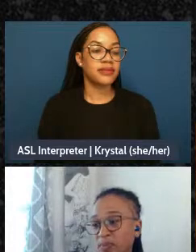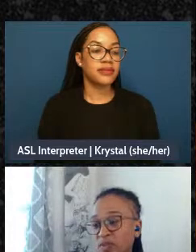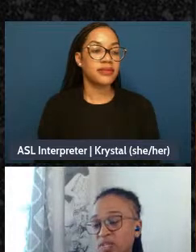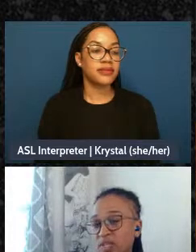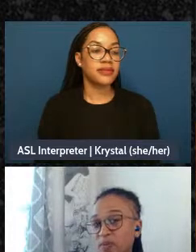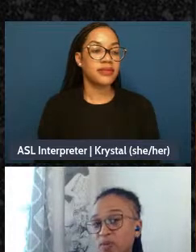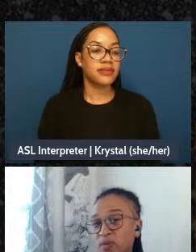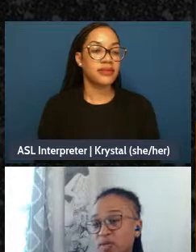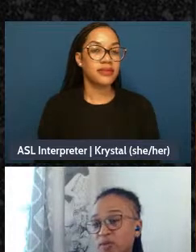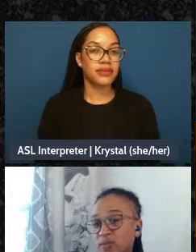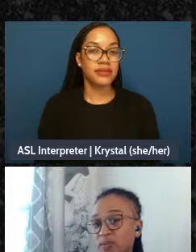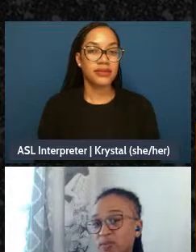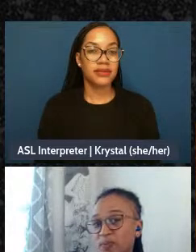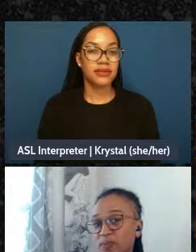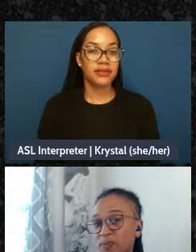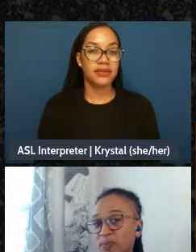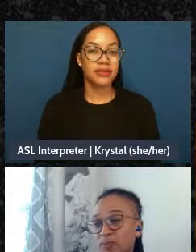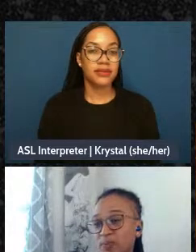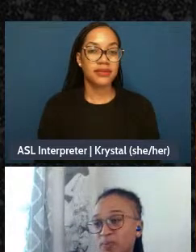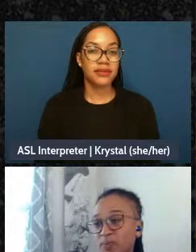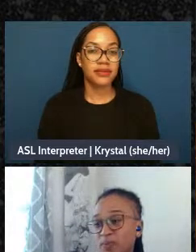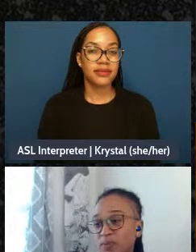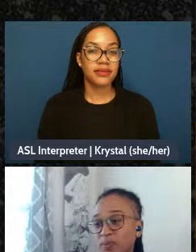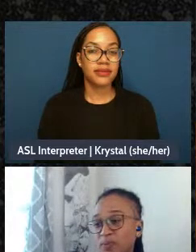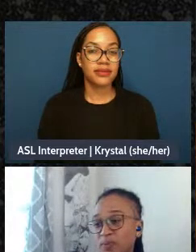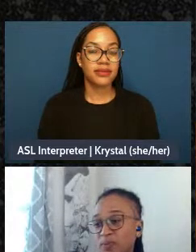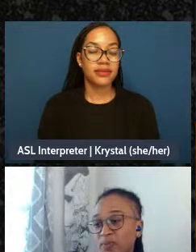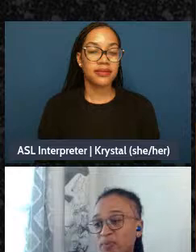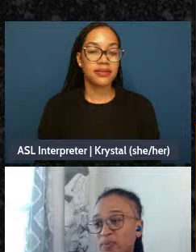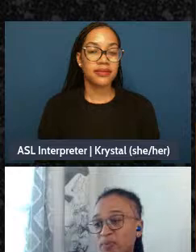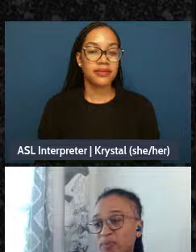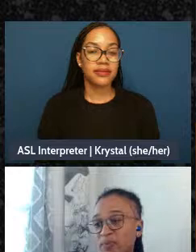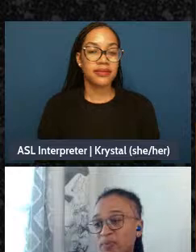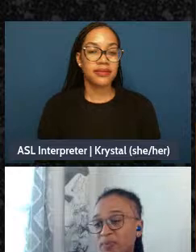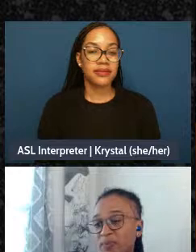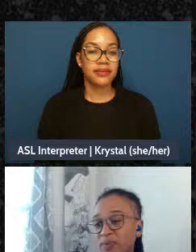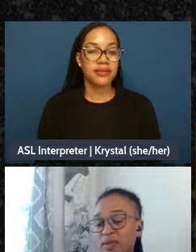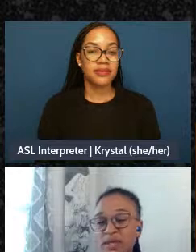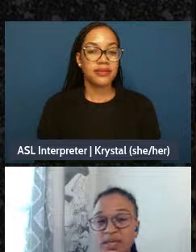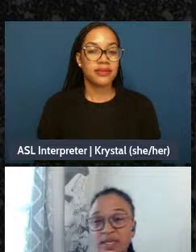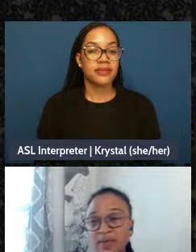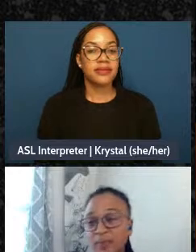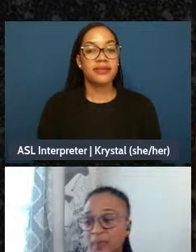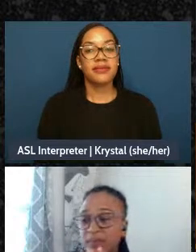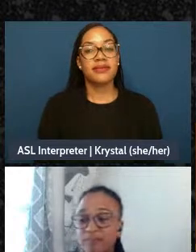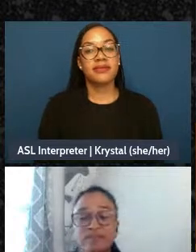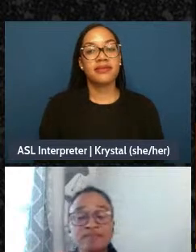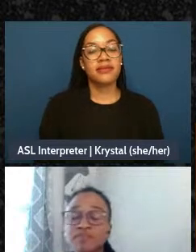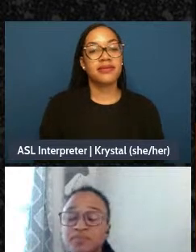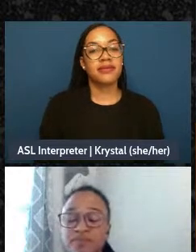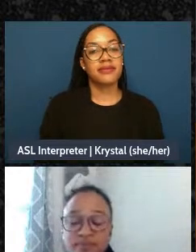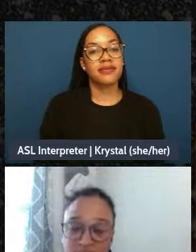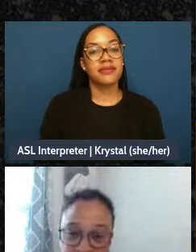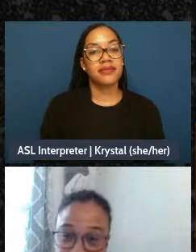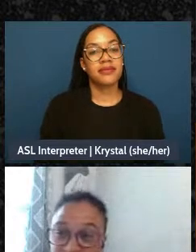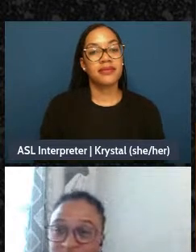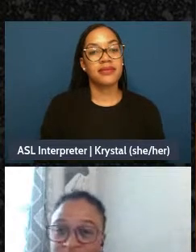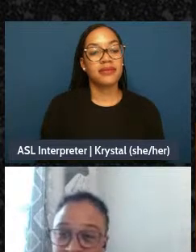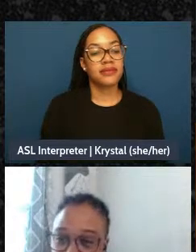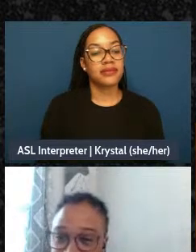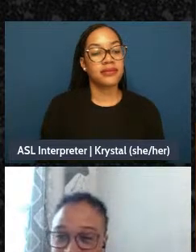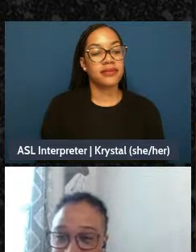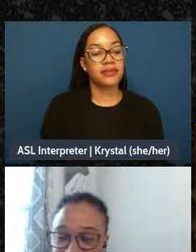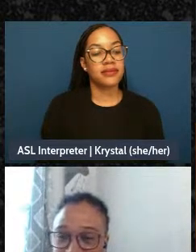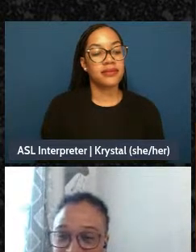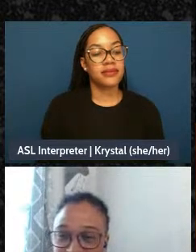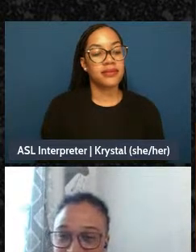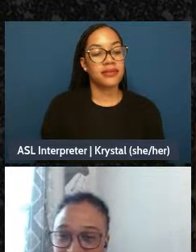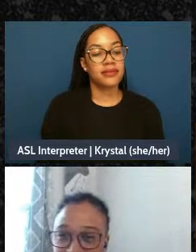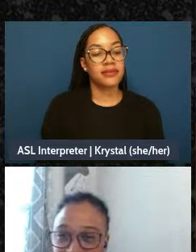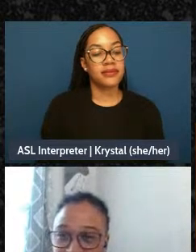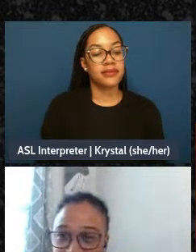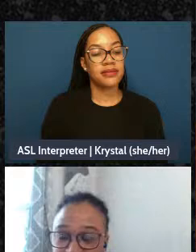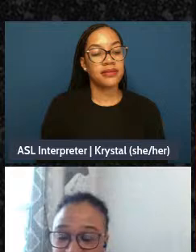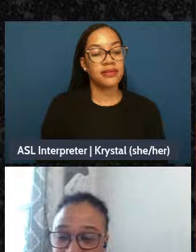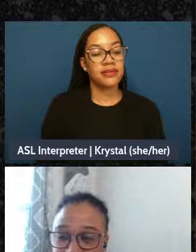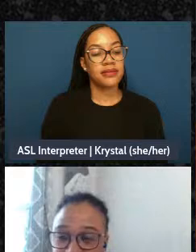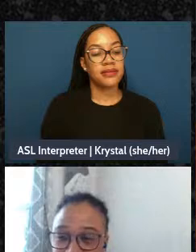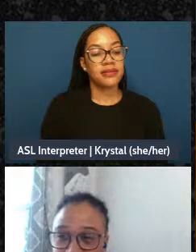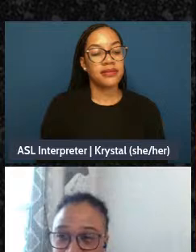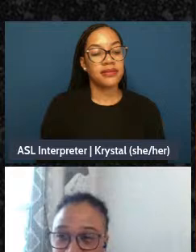You can keep doing -